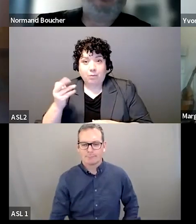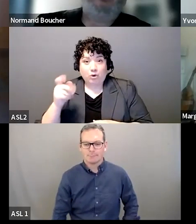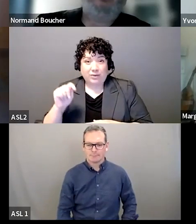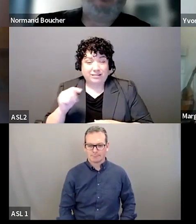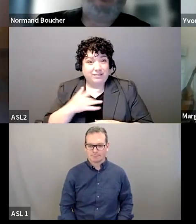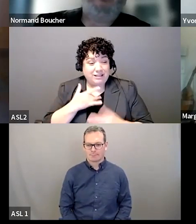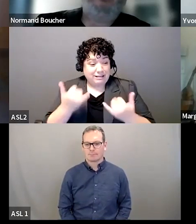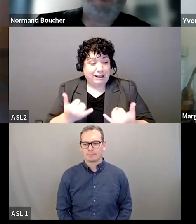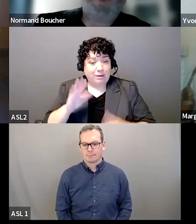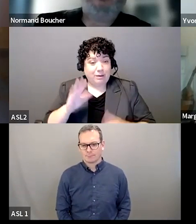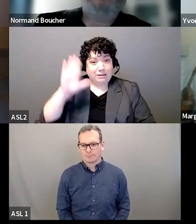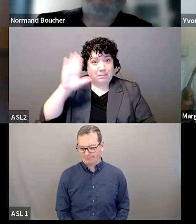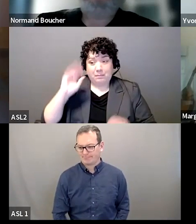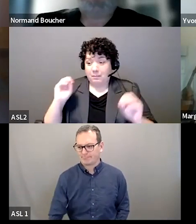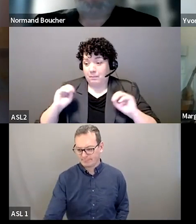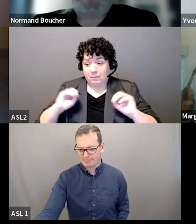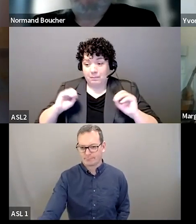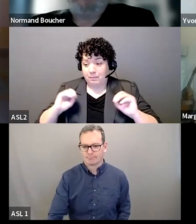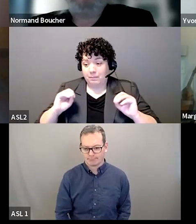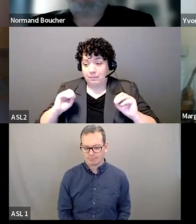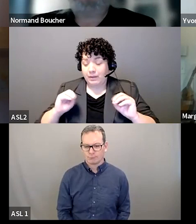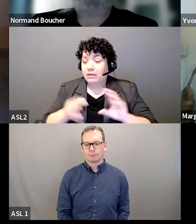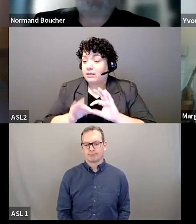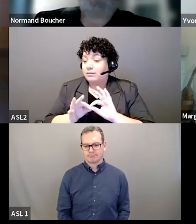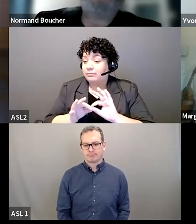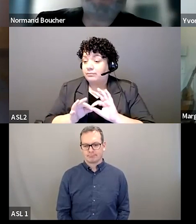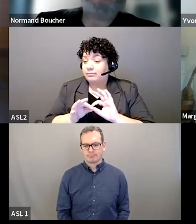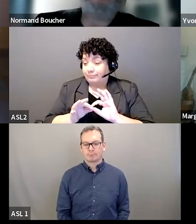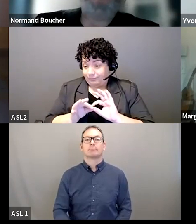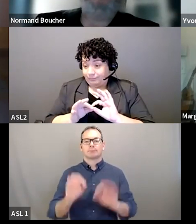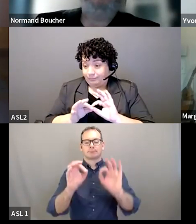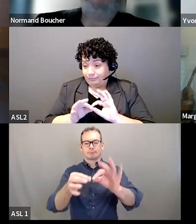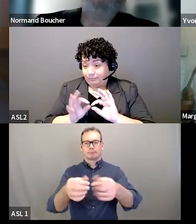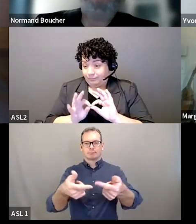about evaluation measures that you mentioned at the end of your talk